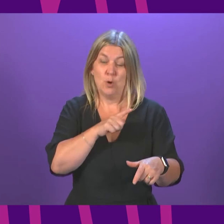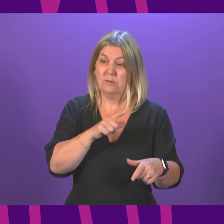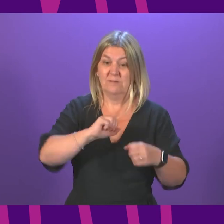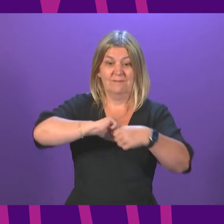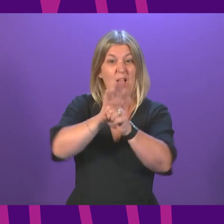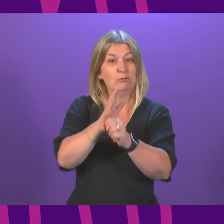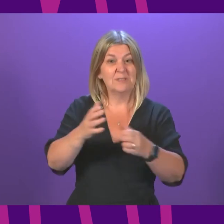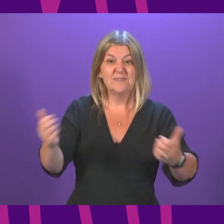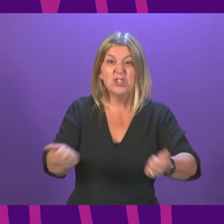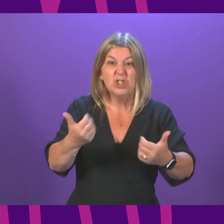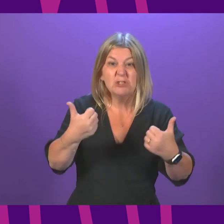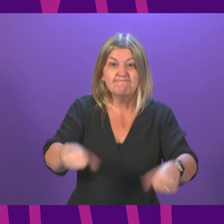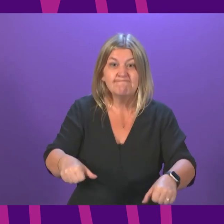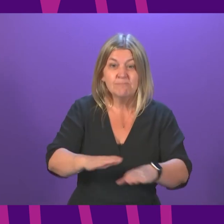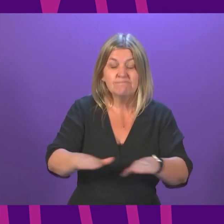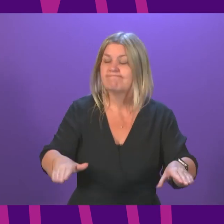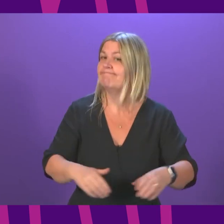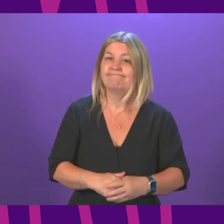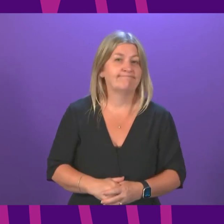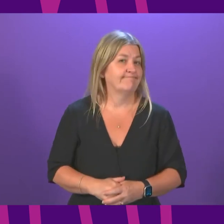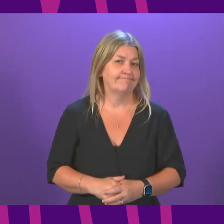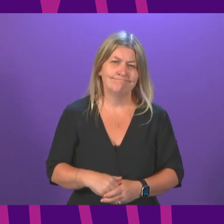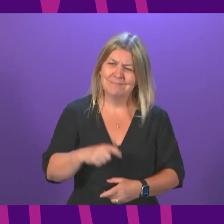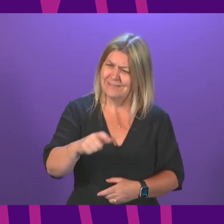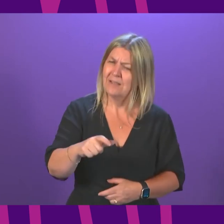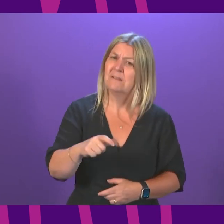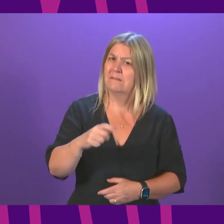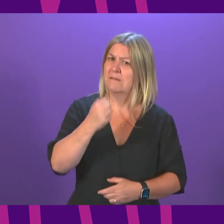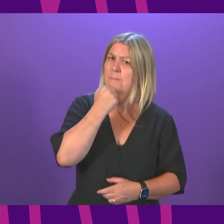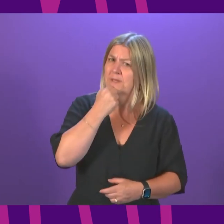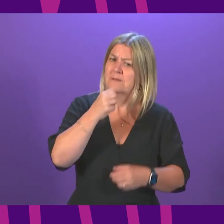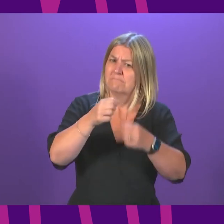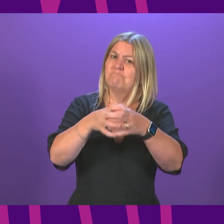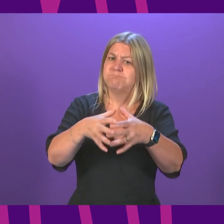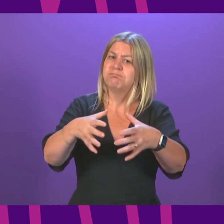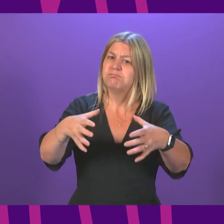members when it comes to making announcements to Parliament. Therefore, I am grateful for